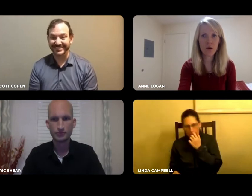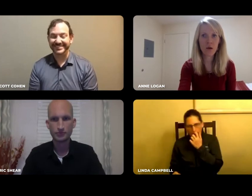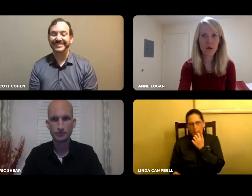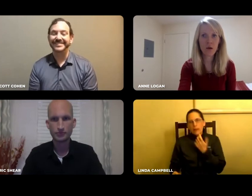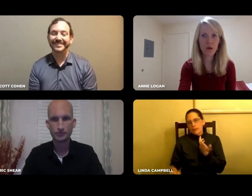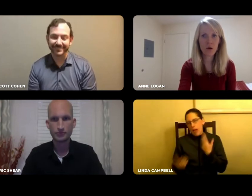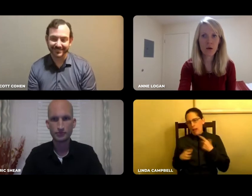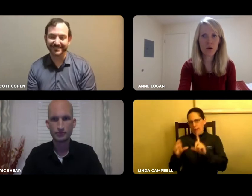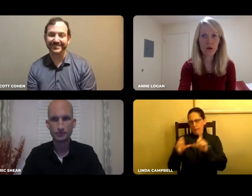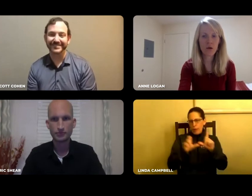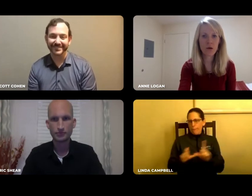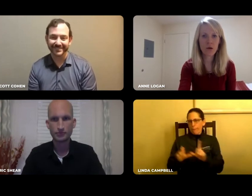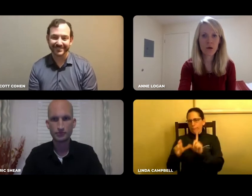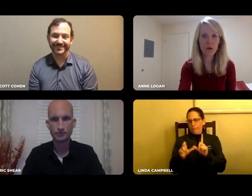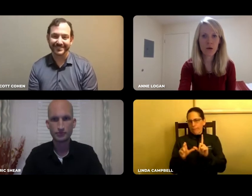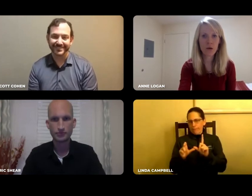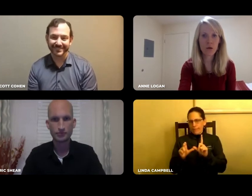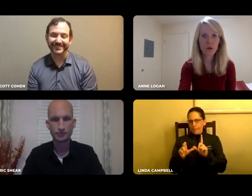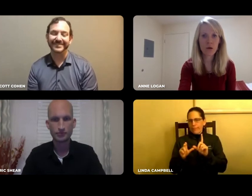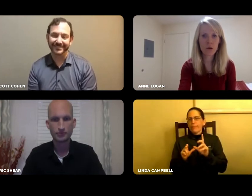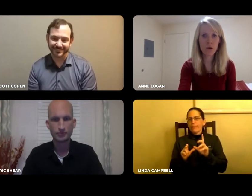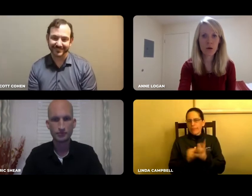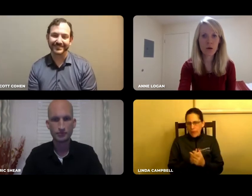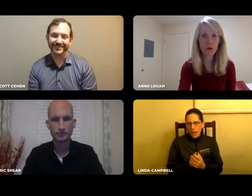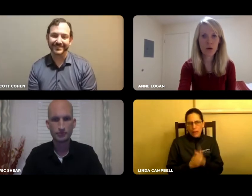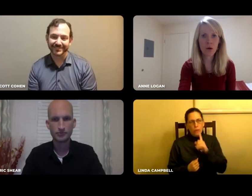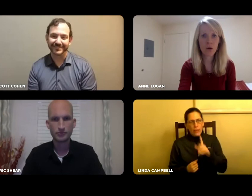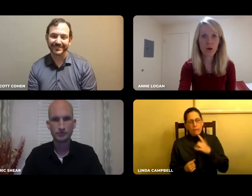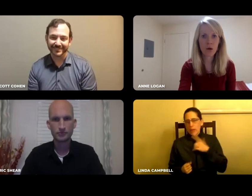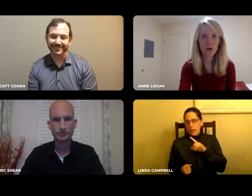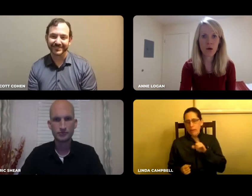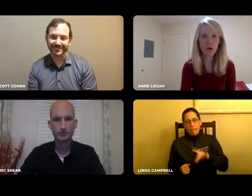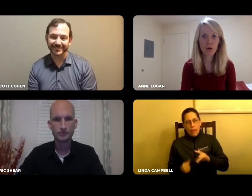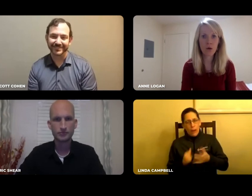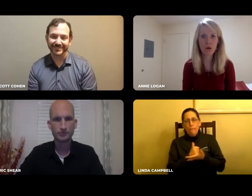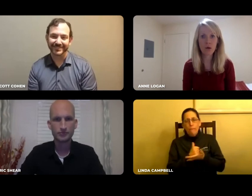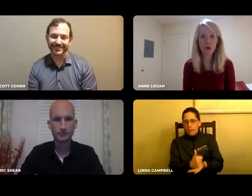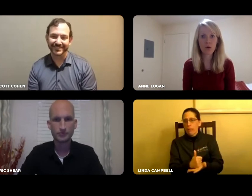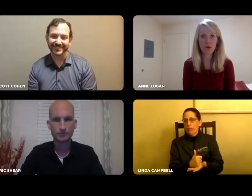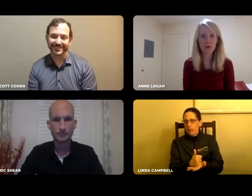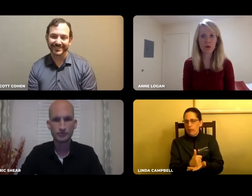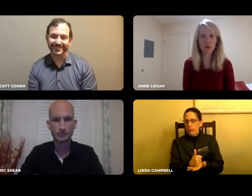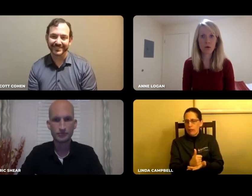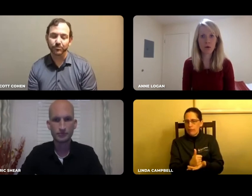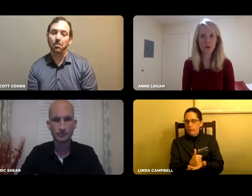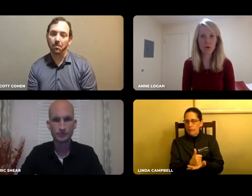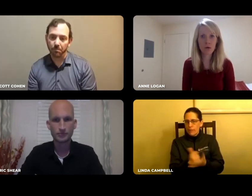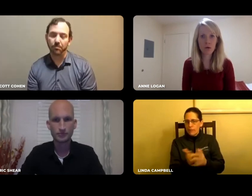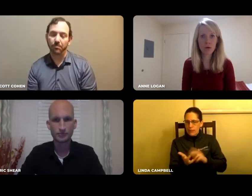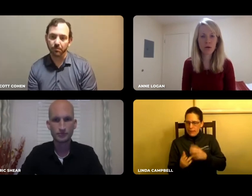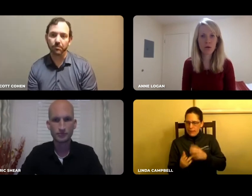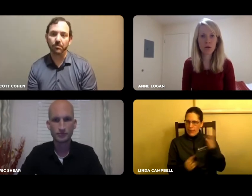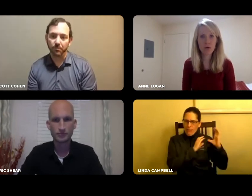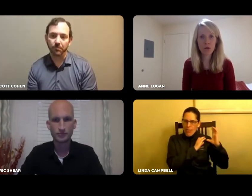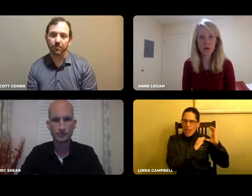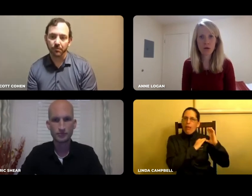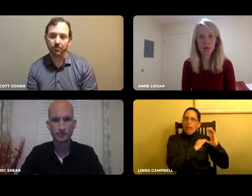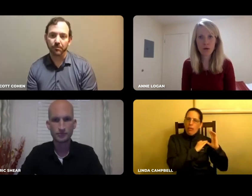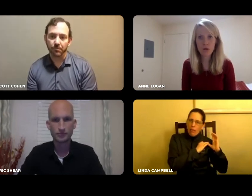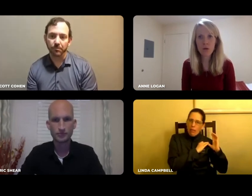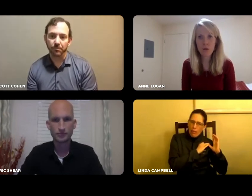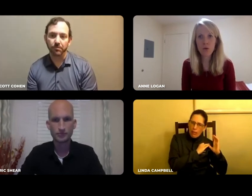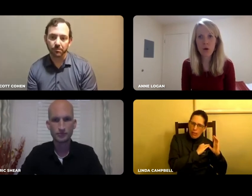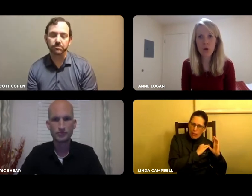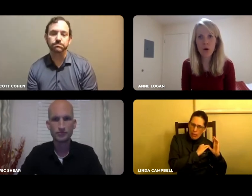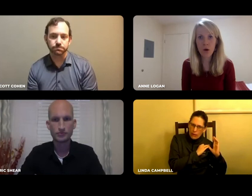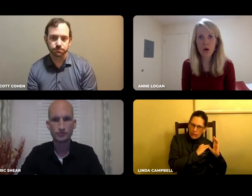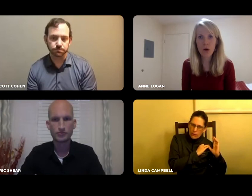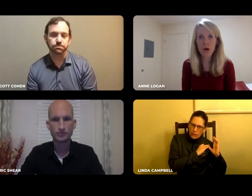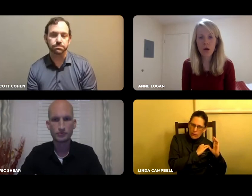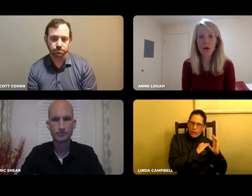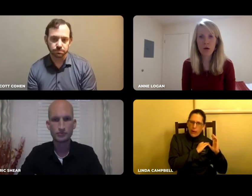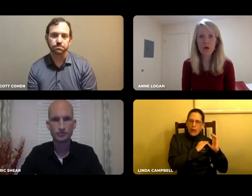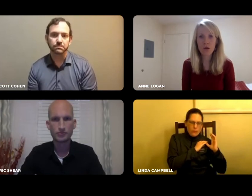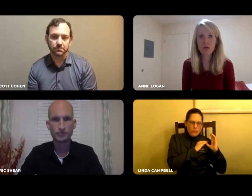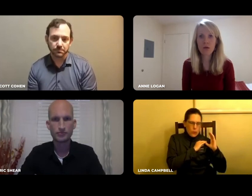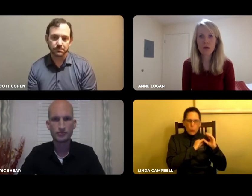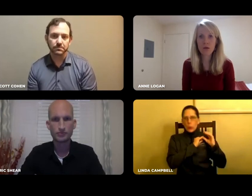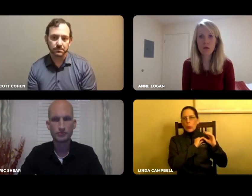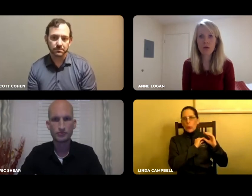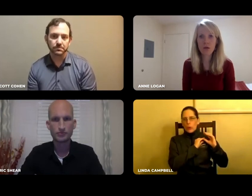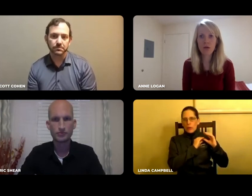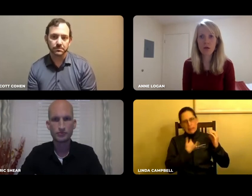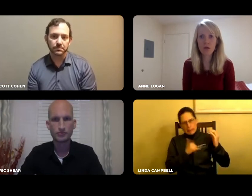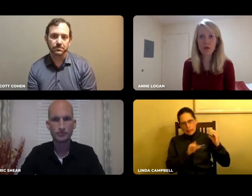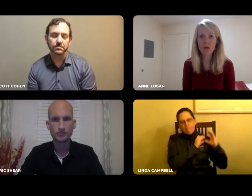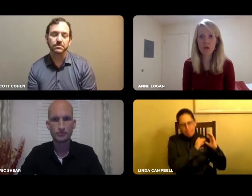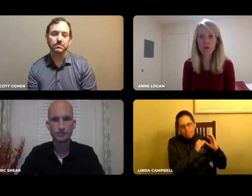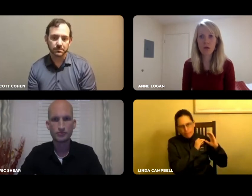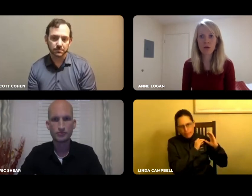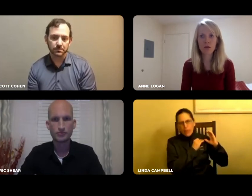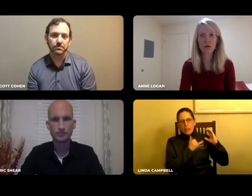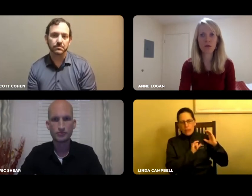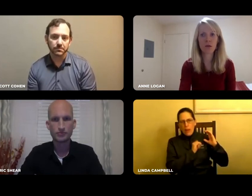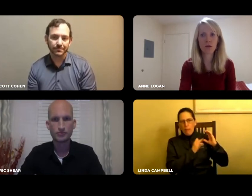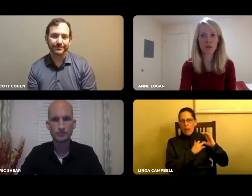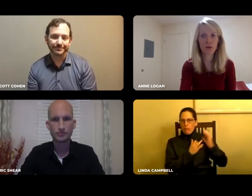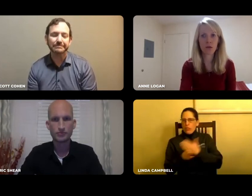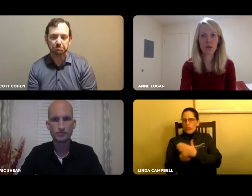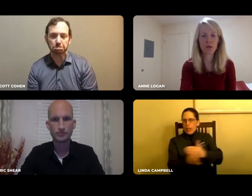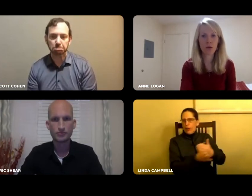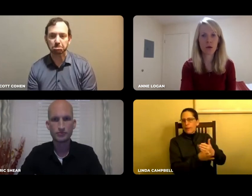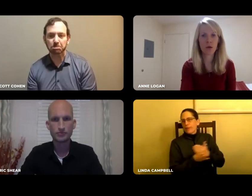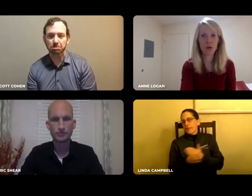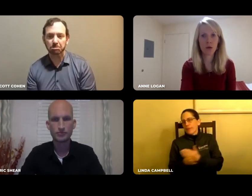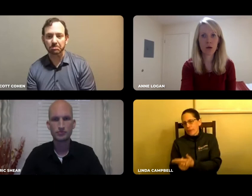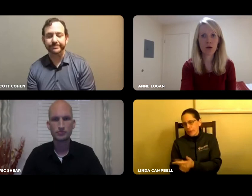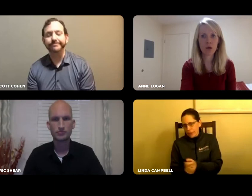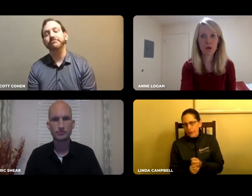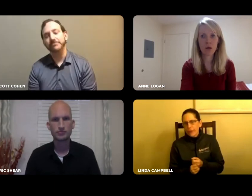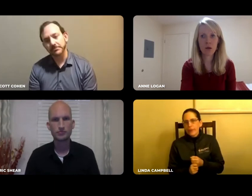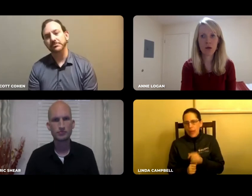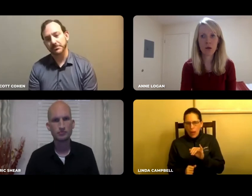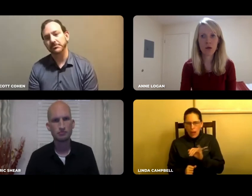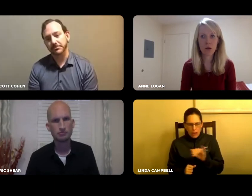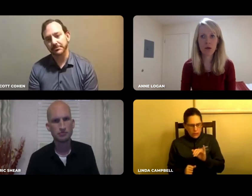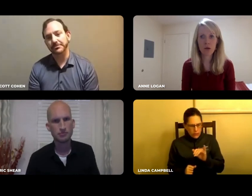It's been helpful taking that burden off of me. It's shared with the team.